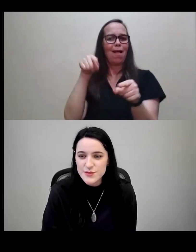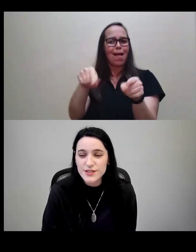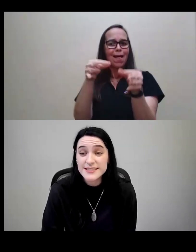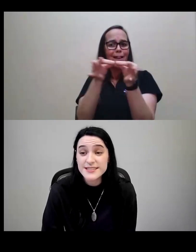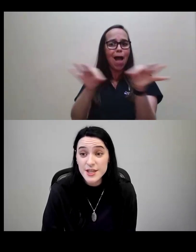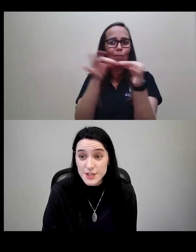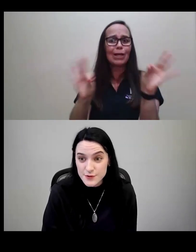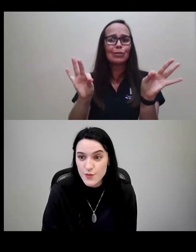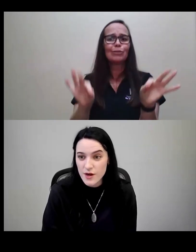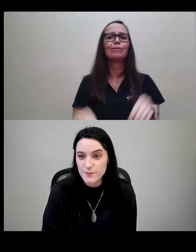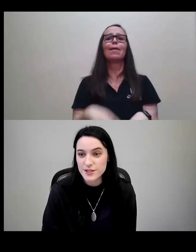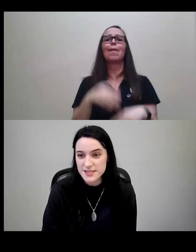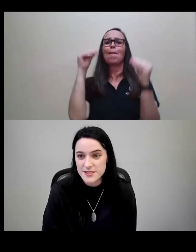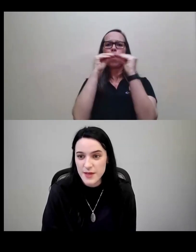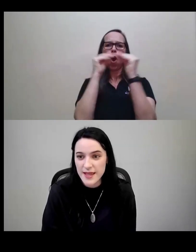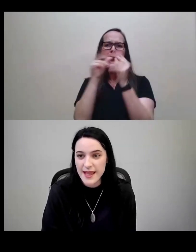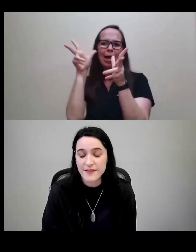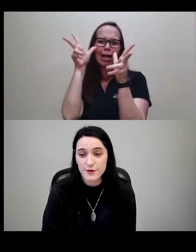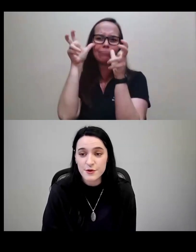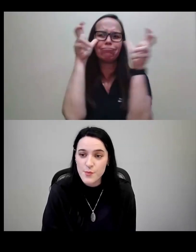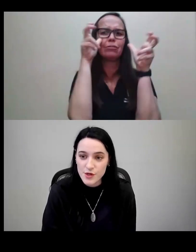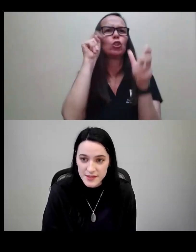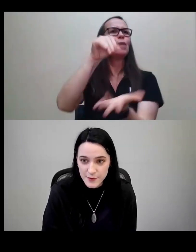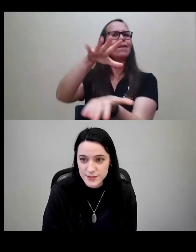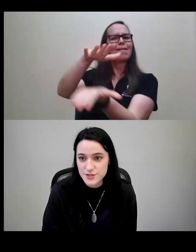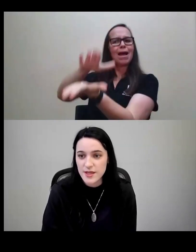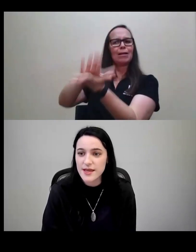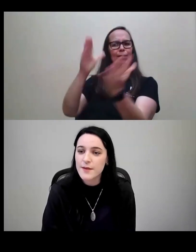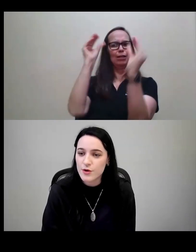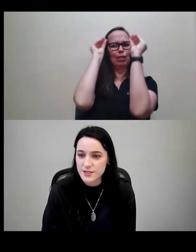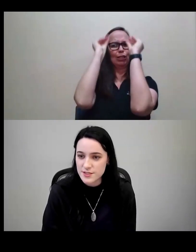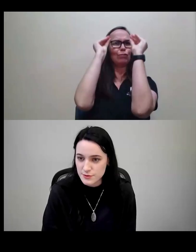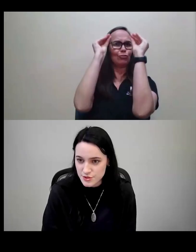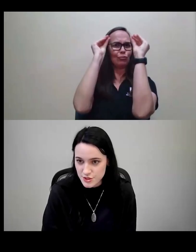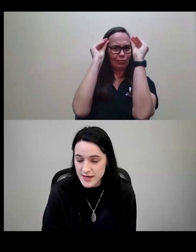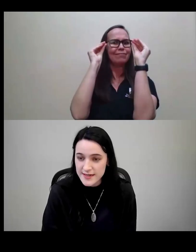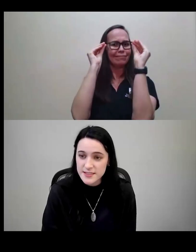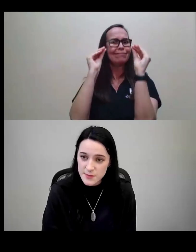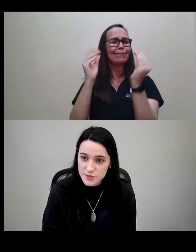students will continue to want to participate and learn more language and get more exposure,